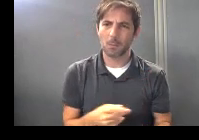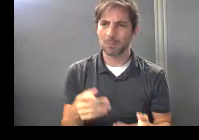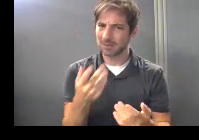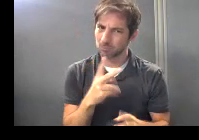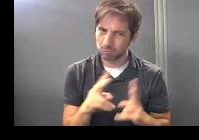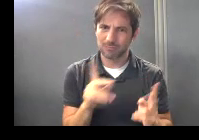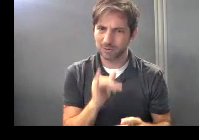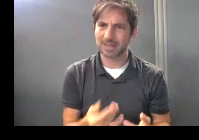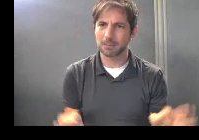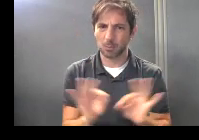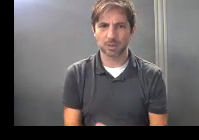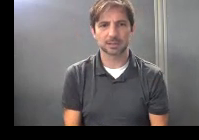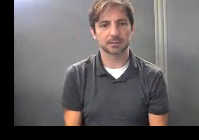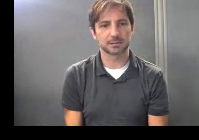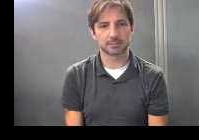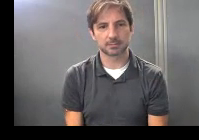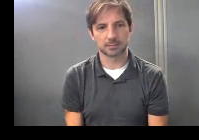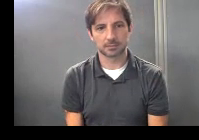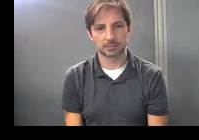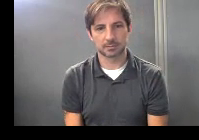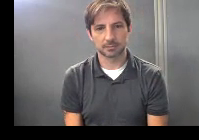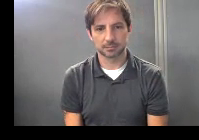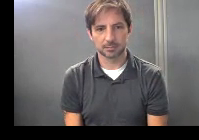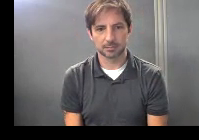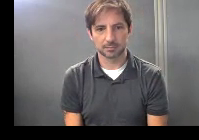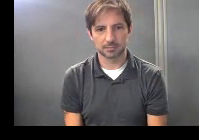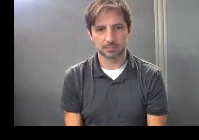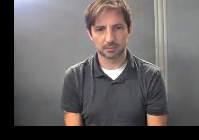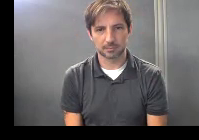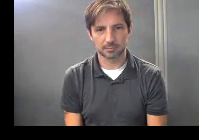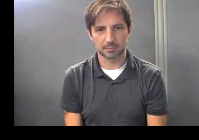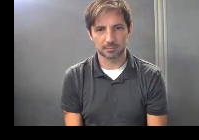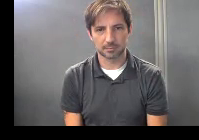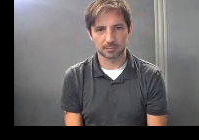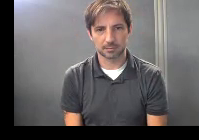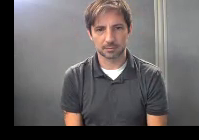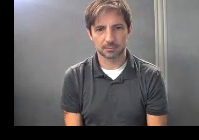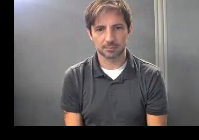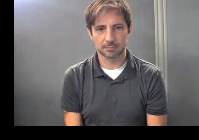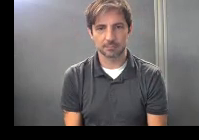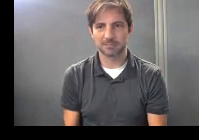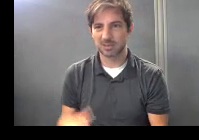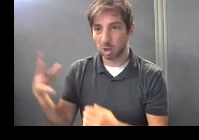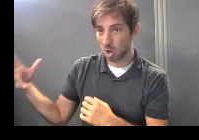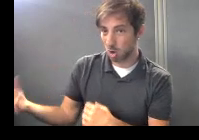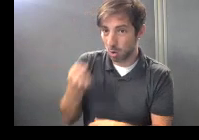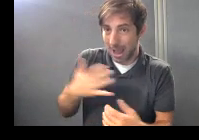GRABBING THEM ONLY MAKES IT WEIRD FOR EVERYONE.